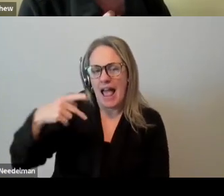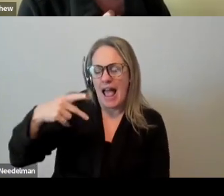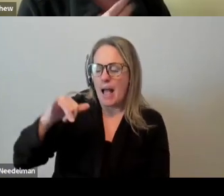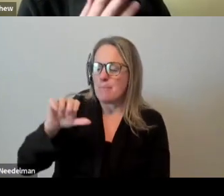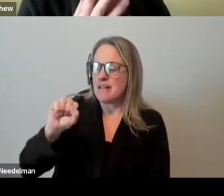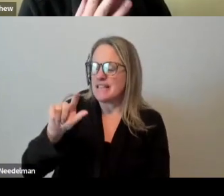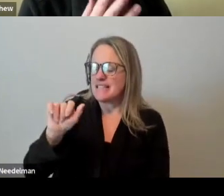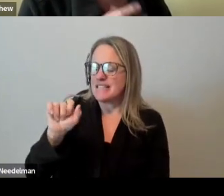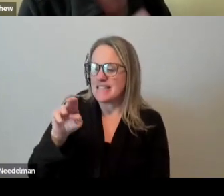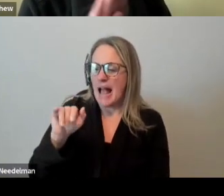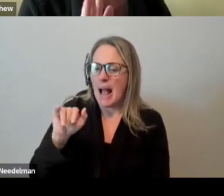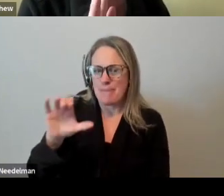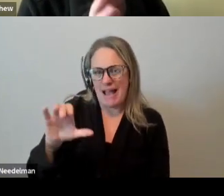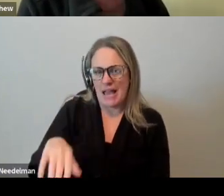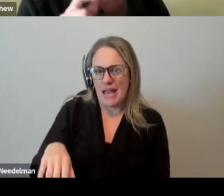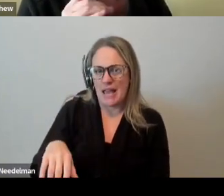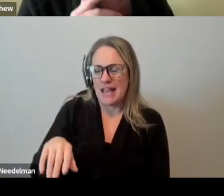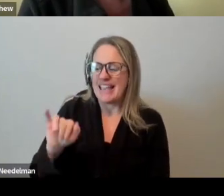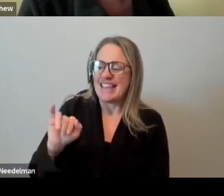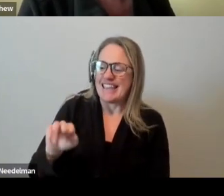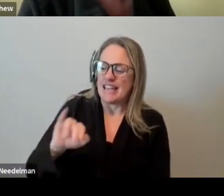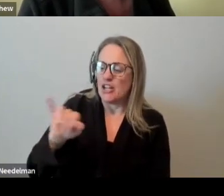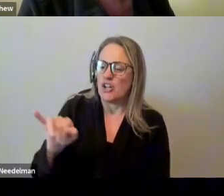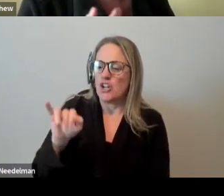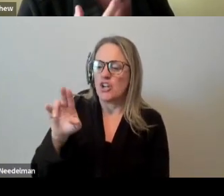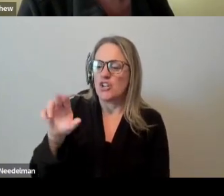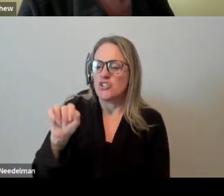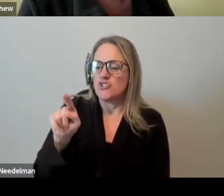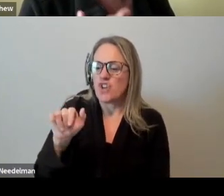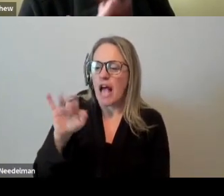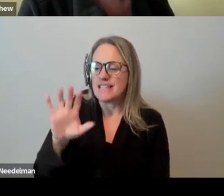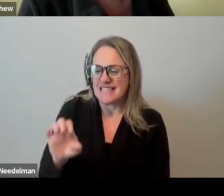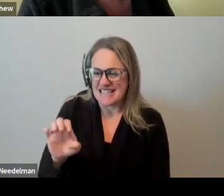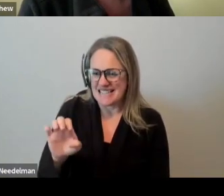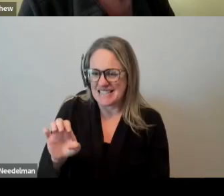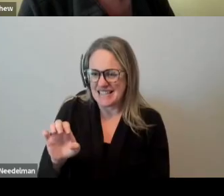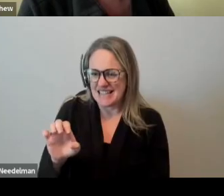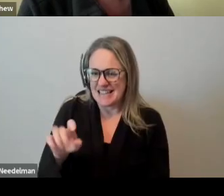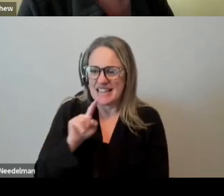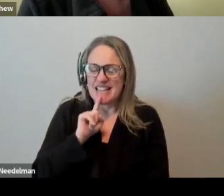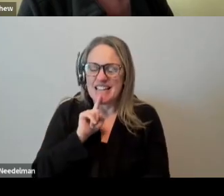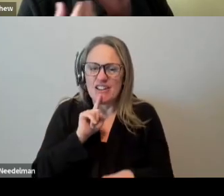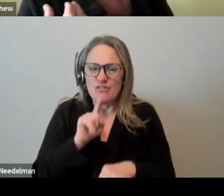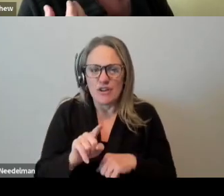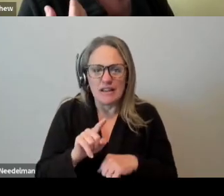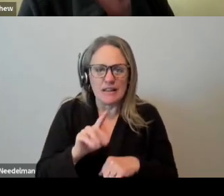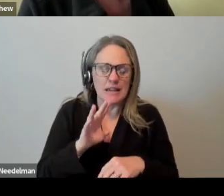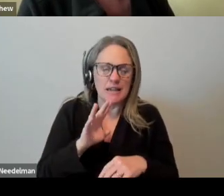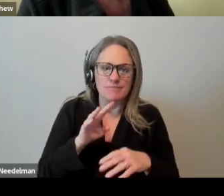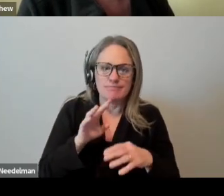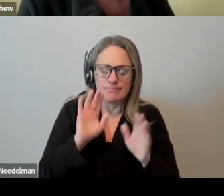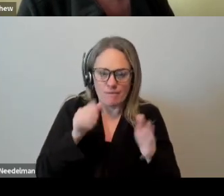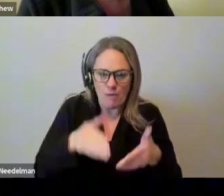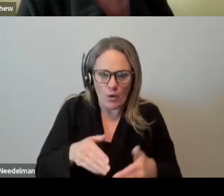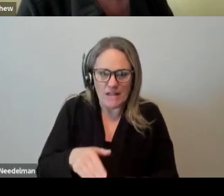Miranda Fricker out of philosophy. And refers to epistemology the study of knowledge